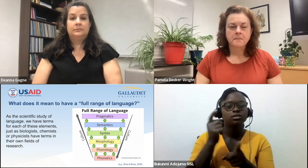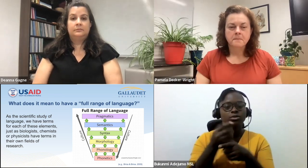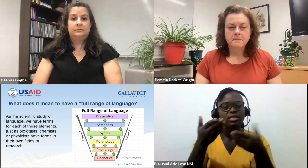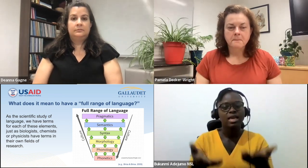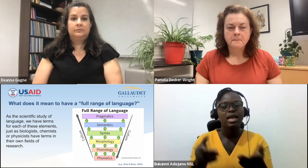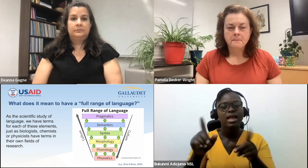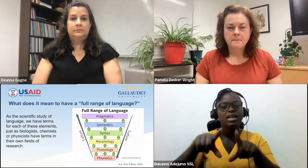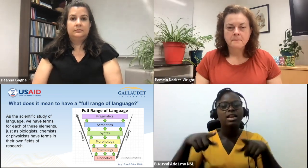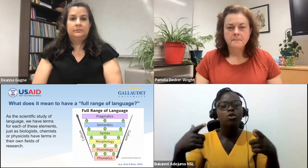Okay, next slide.